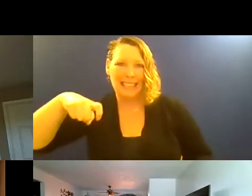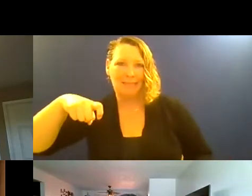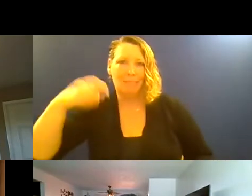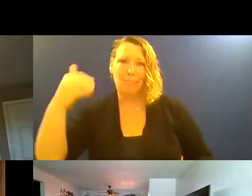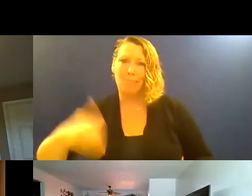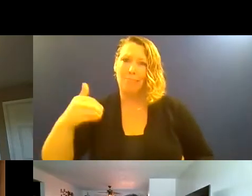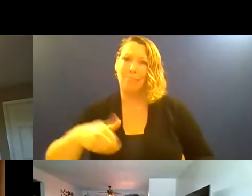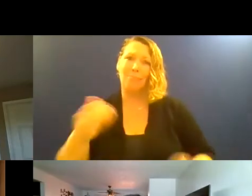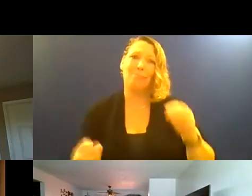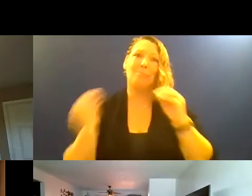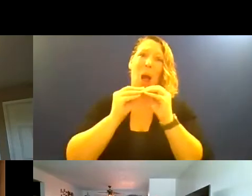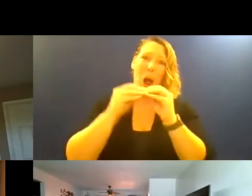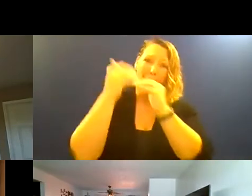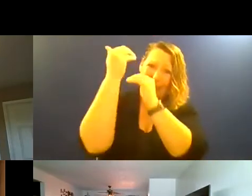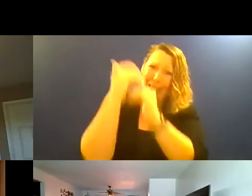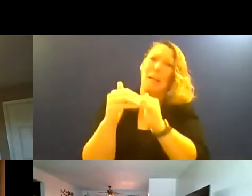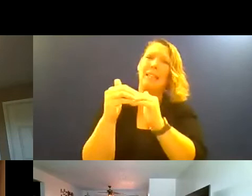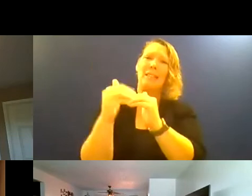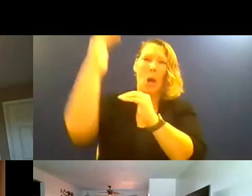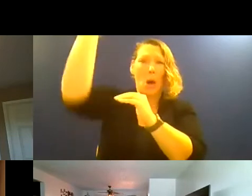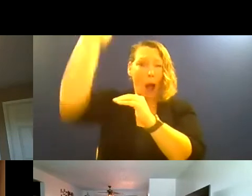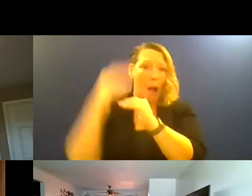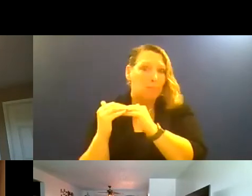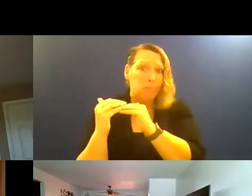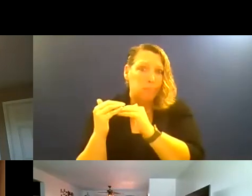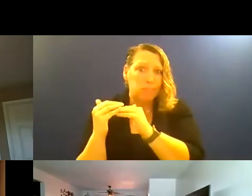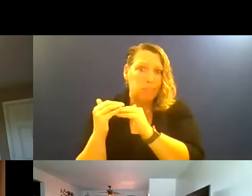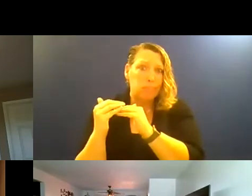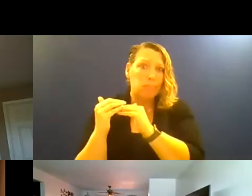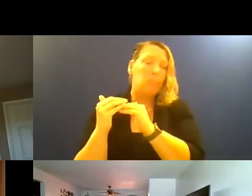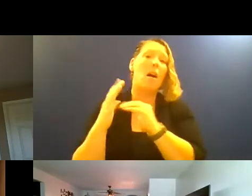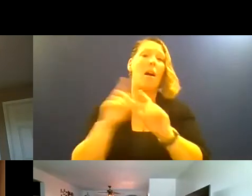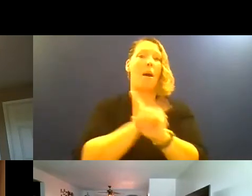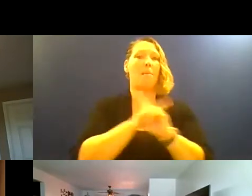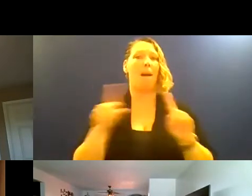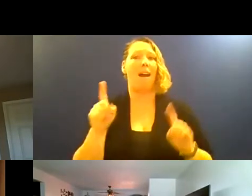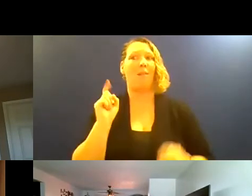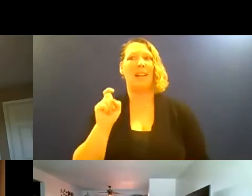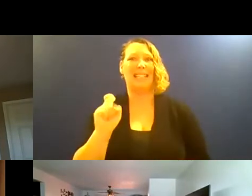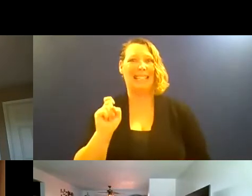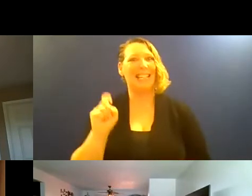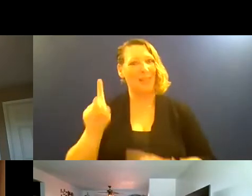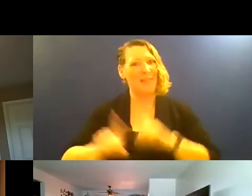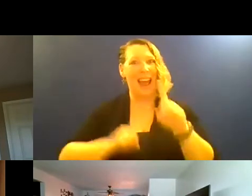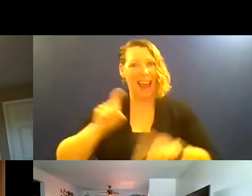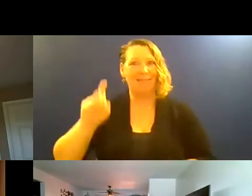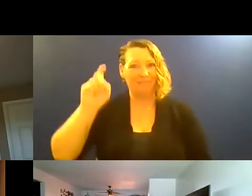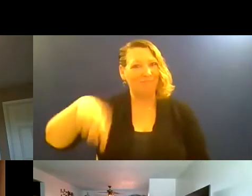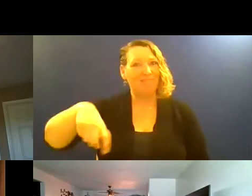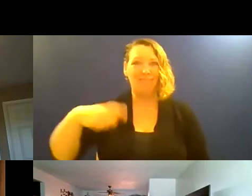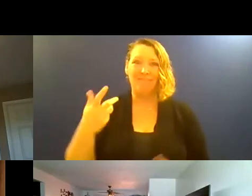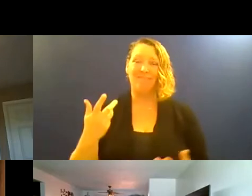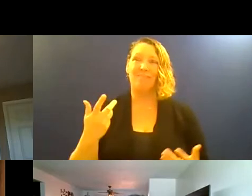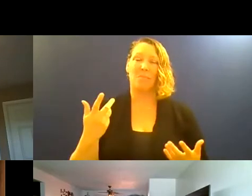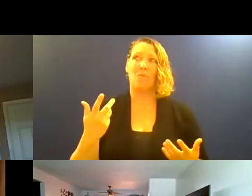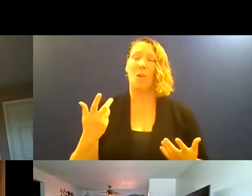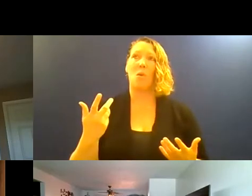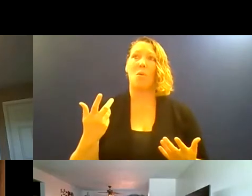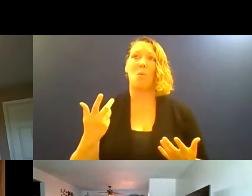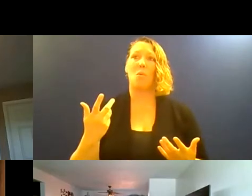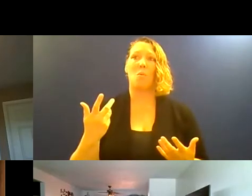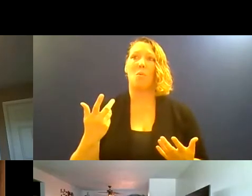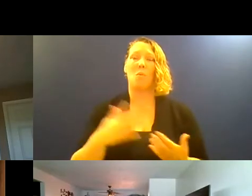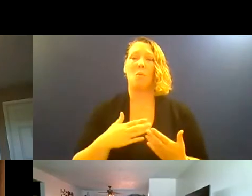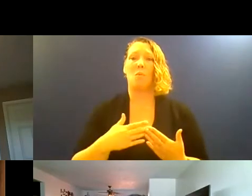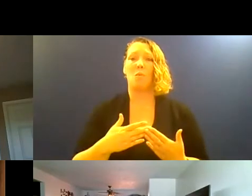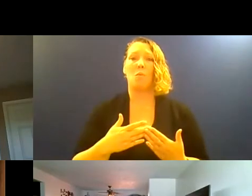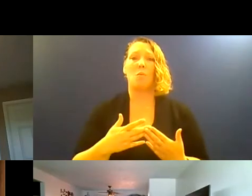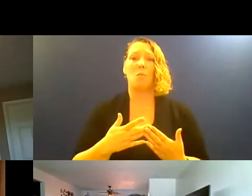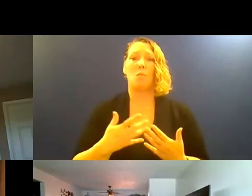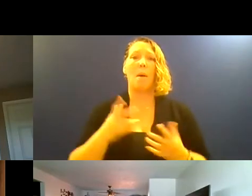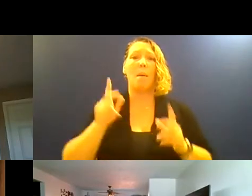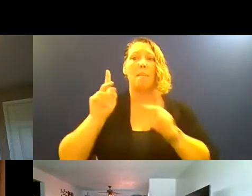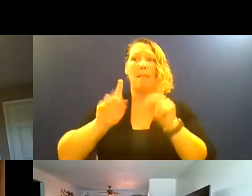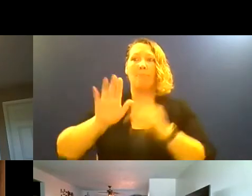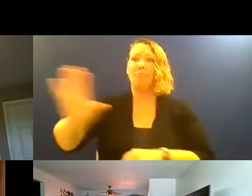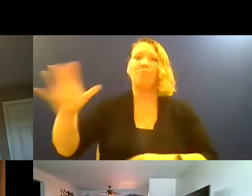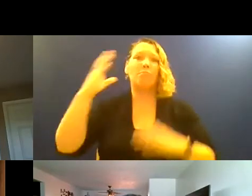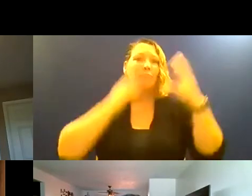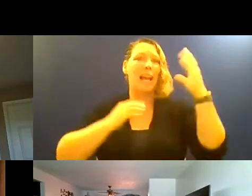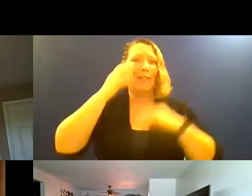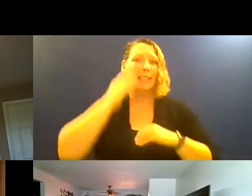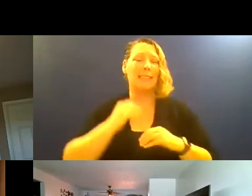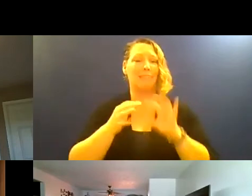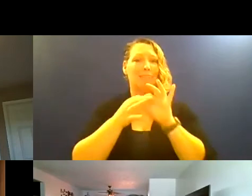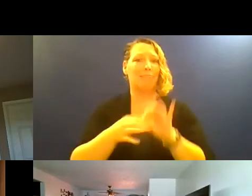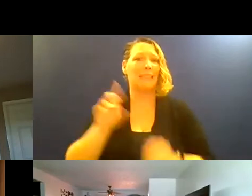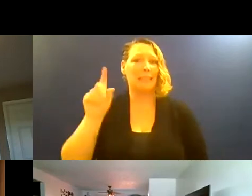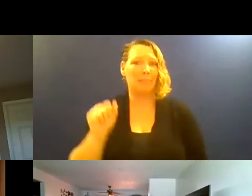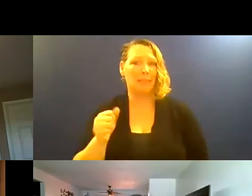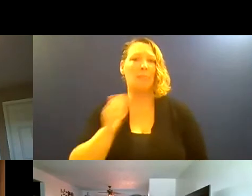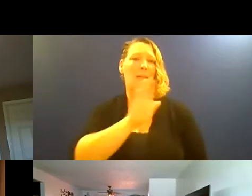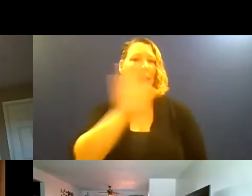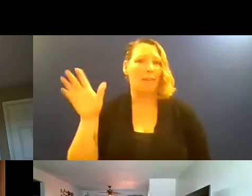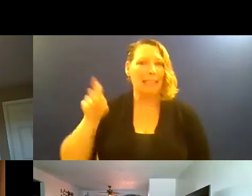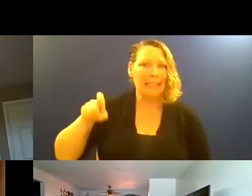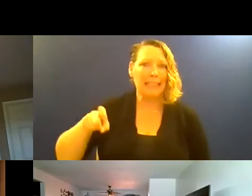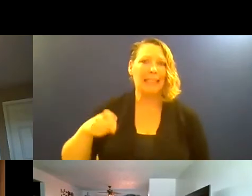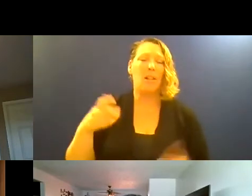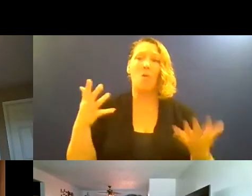the limited stock of housing available to that particular community. But we need to start asking those questions right? Of like, you know, what people's experiences are when it comes to disability and what their needs are and what's working for folks like